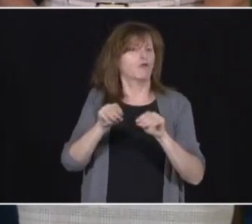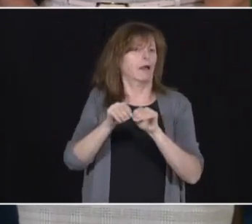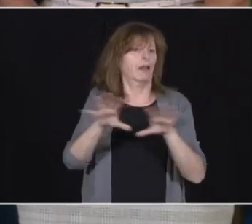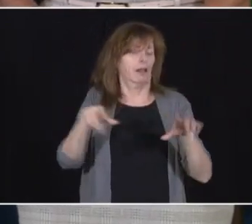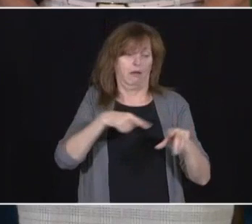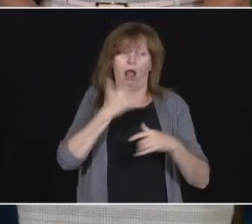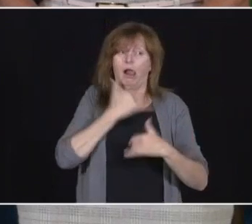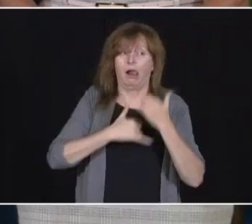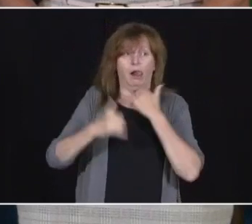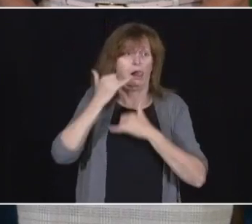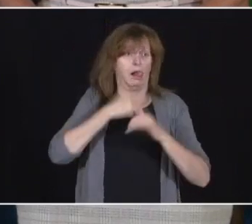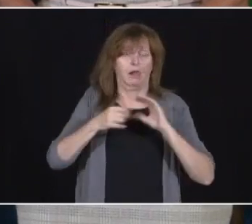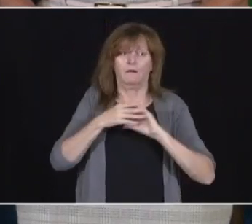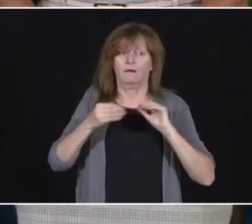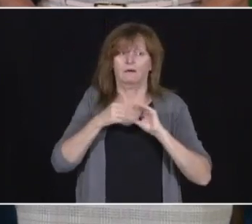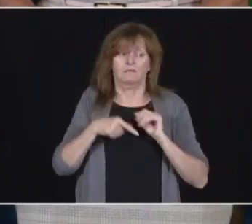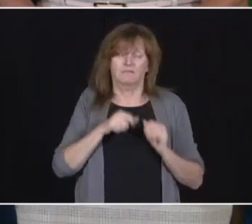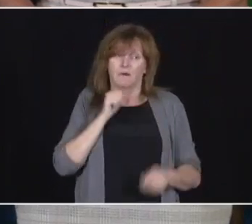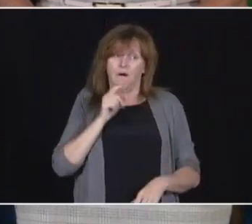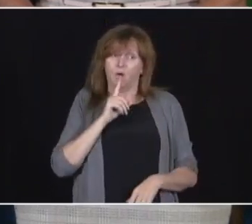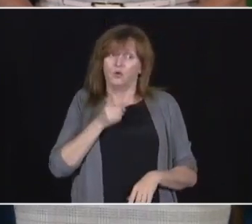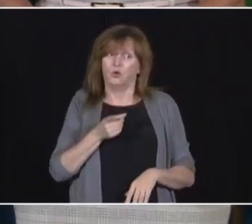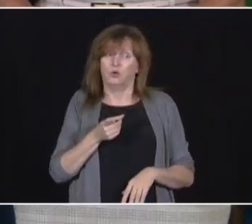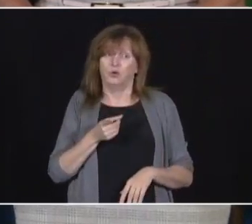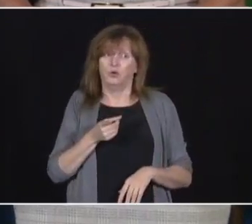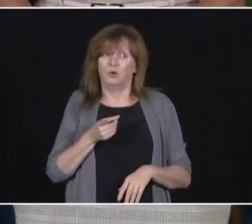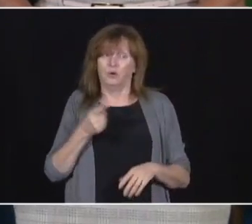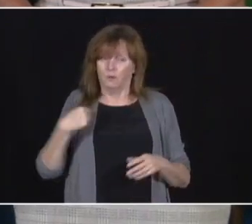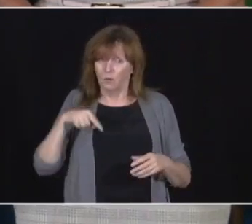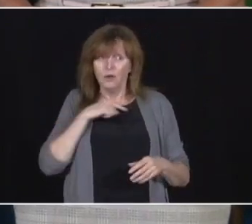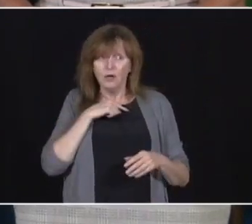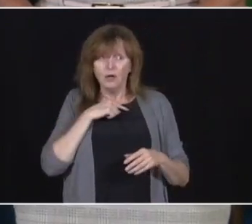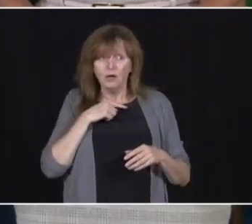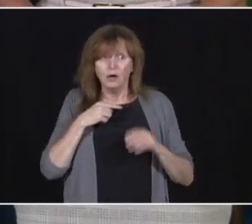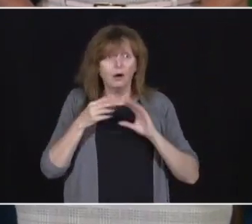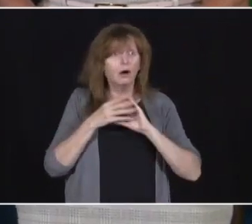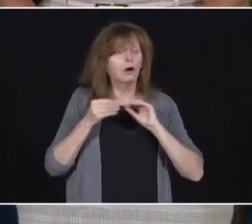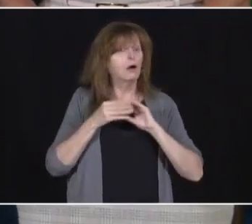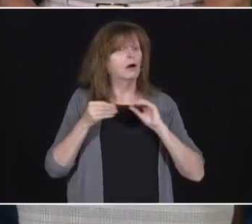out there anyways. It was riddled full of errors.